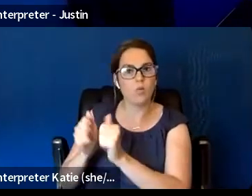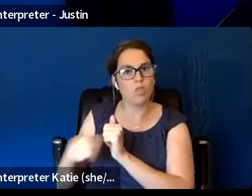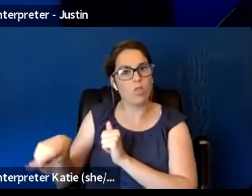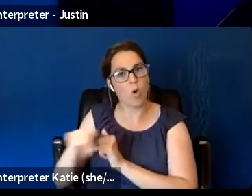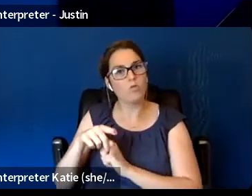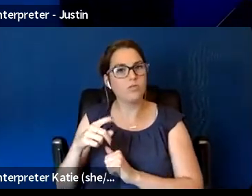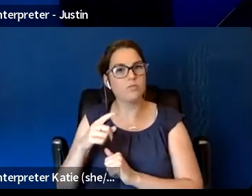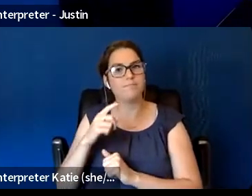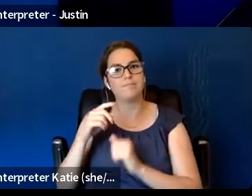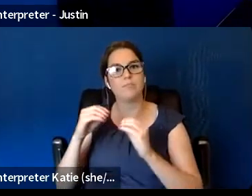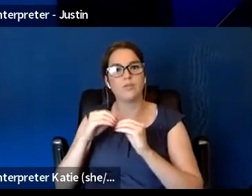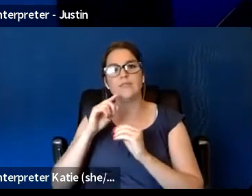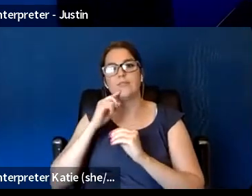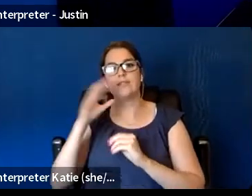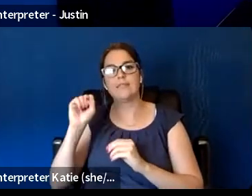I'll add to that too, I think.